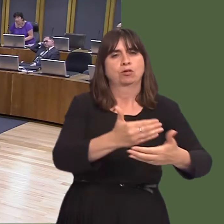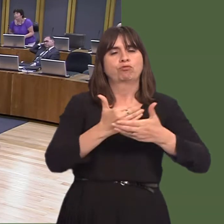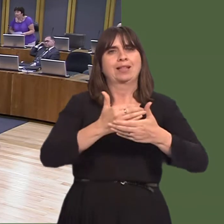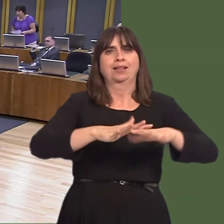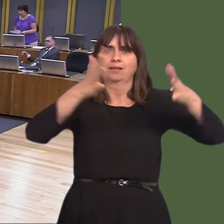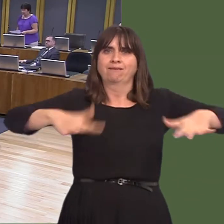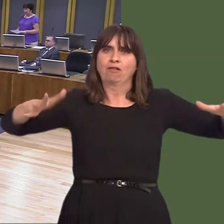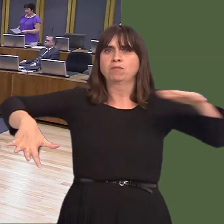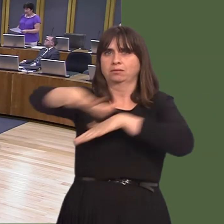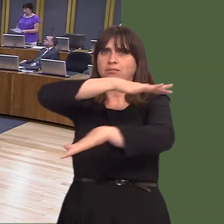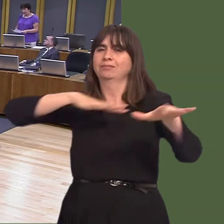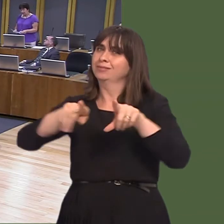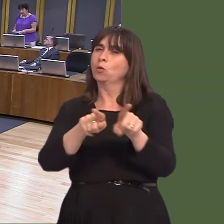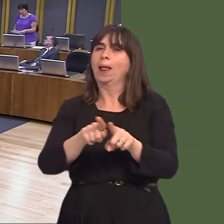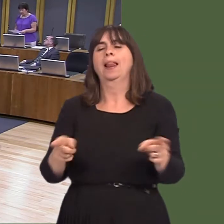Mandy Jones AM: Thank you for that answer.